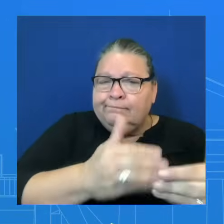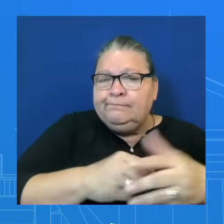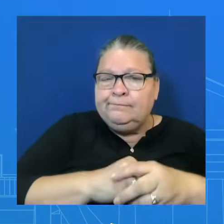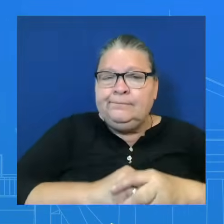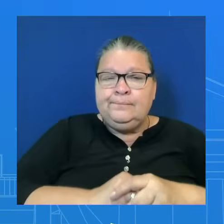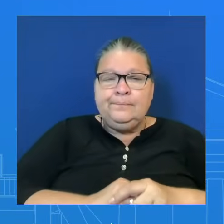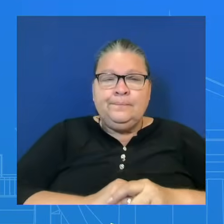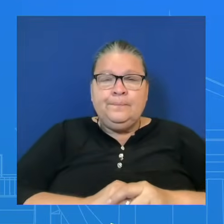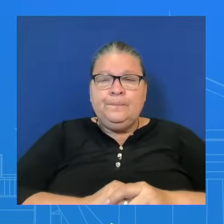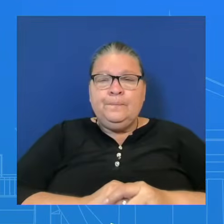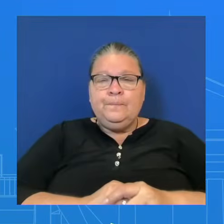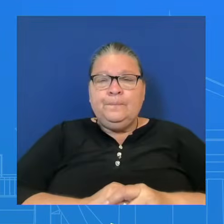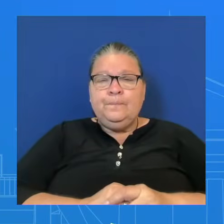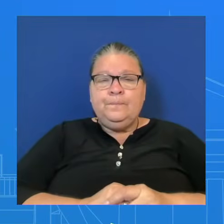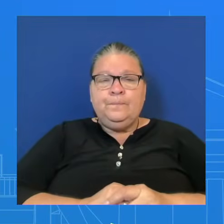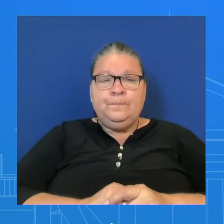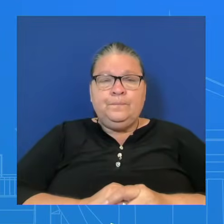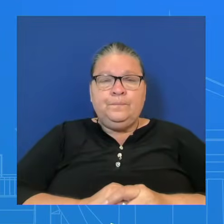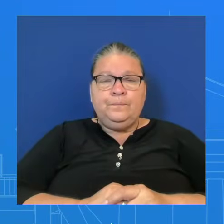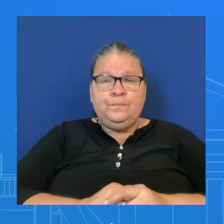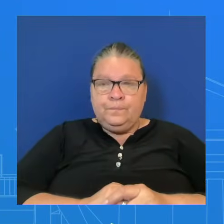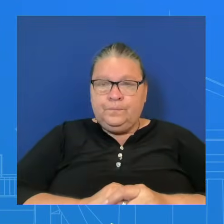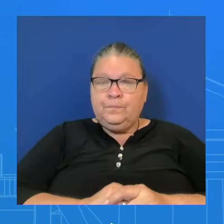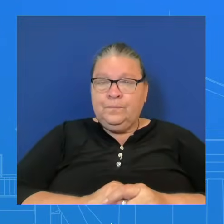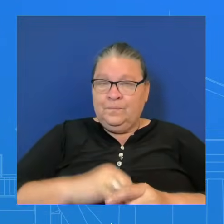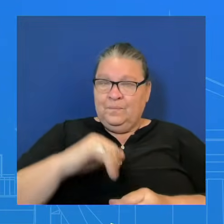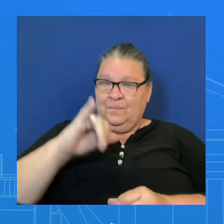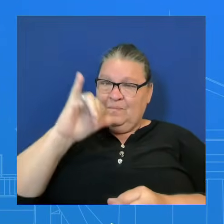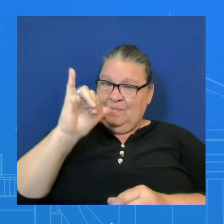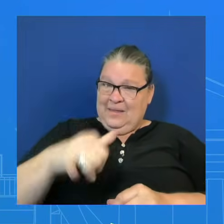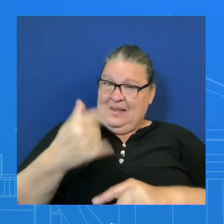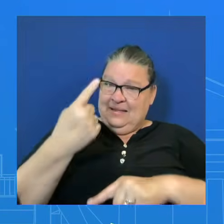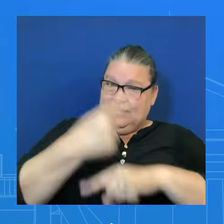Was that decision a messaging misstep? Mr. Kirby: We would not call it a misstep.